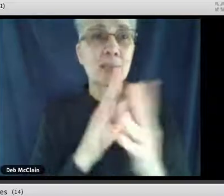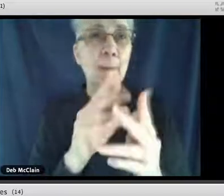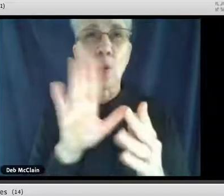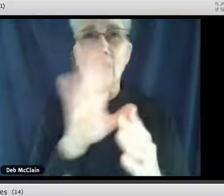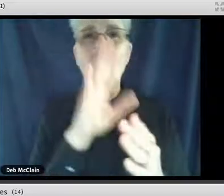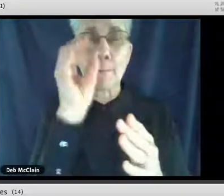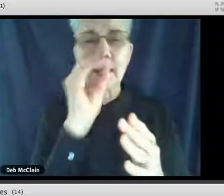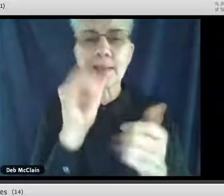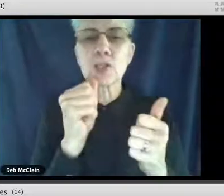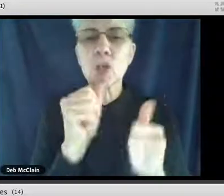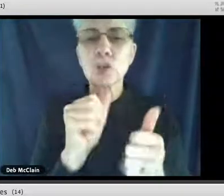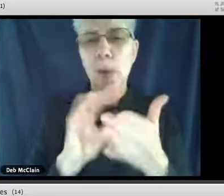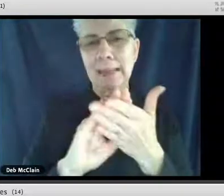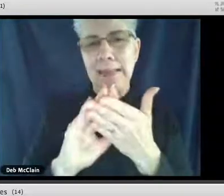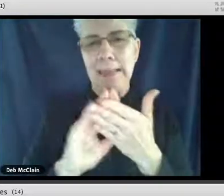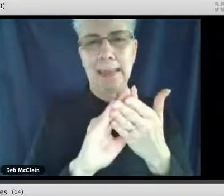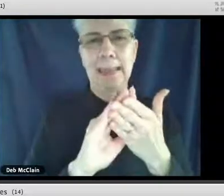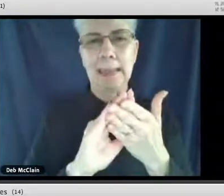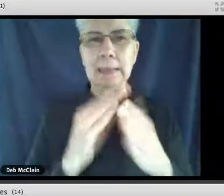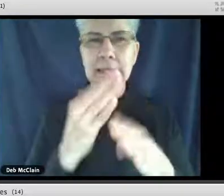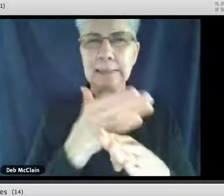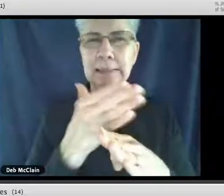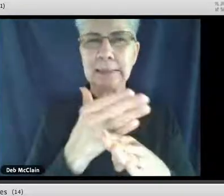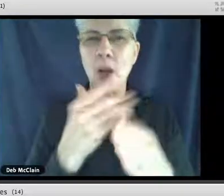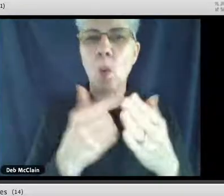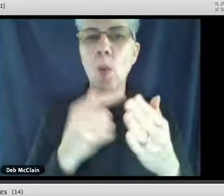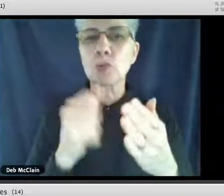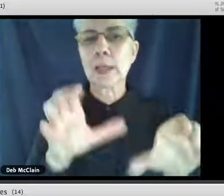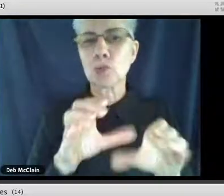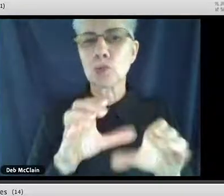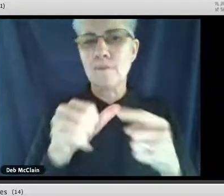try and clean up what you can clean up first. That will save you a lot of time